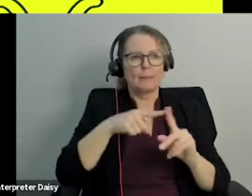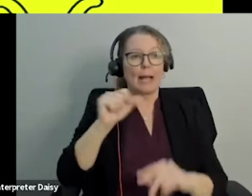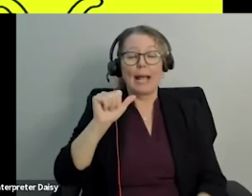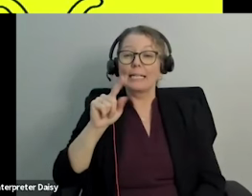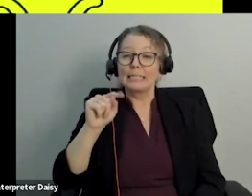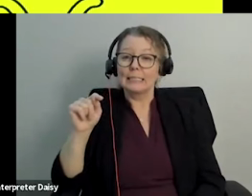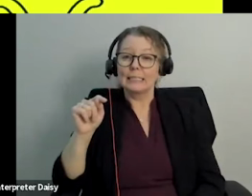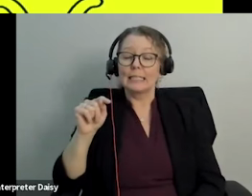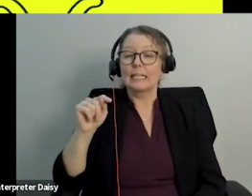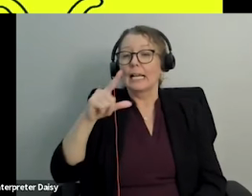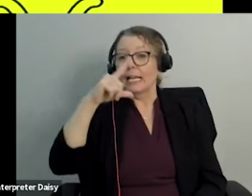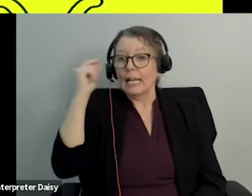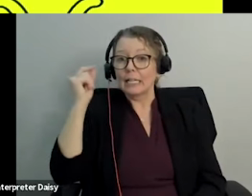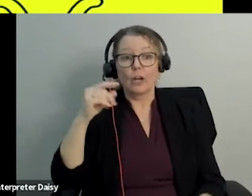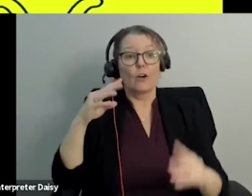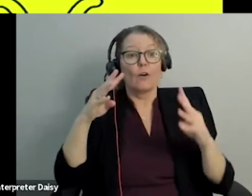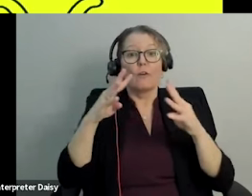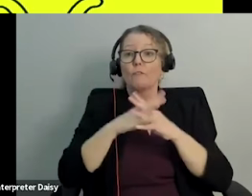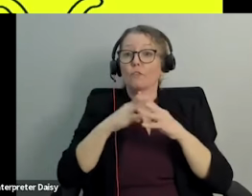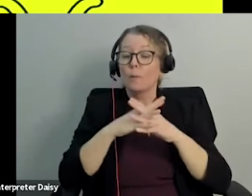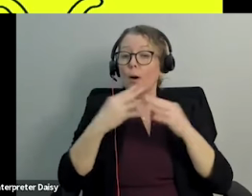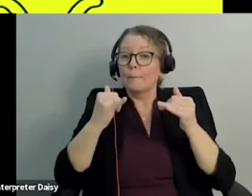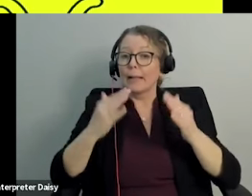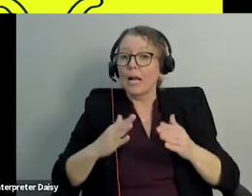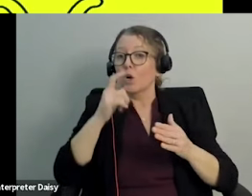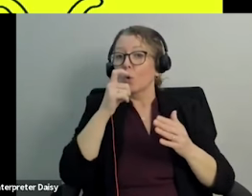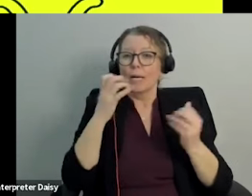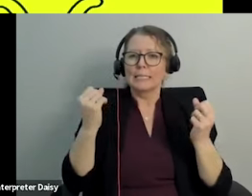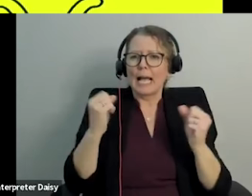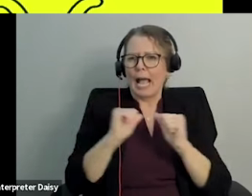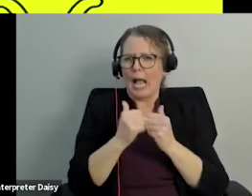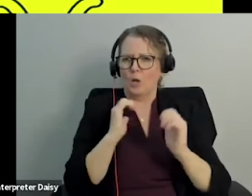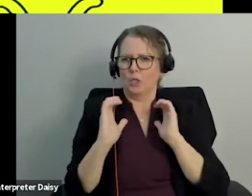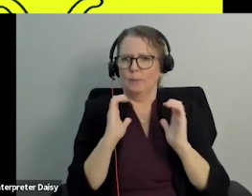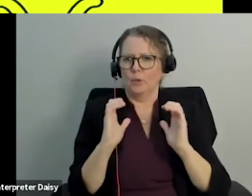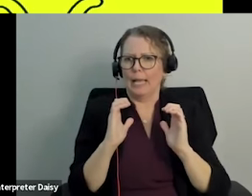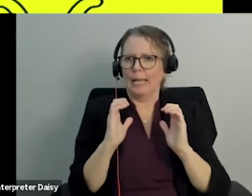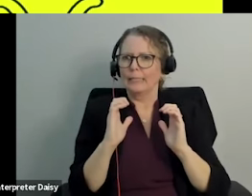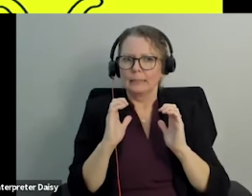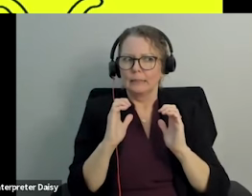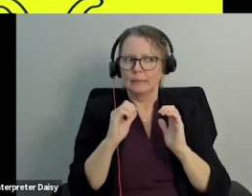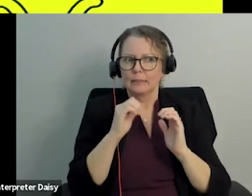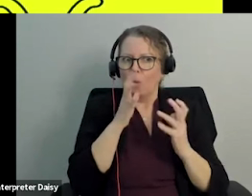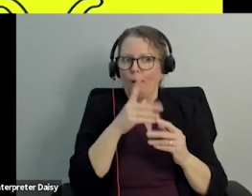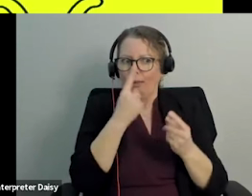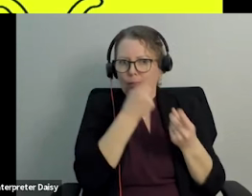they recognize that football players who are signing need a way to communicate their plays without letting the other team know.